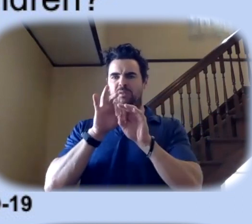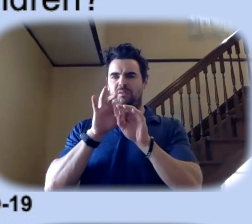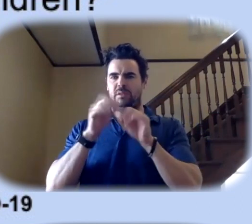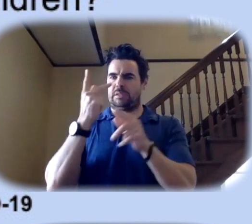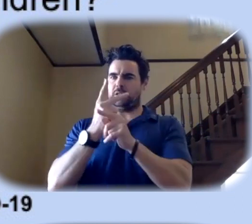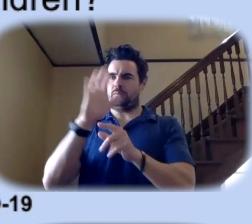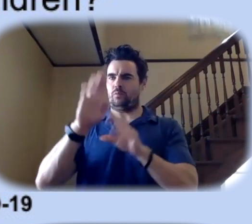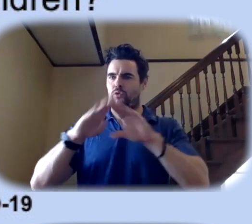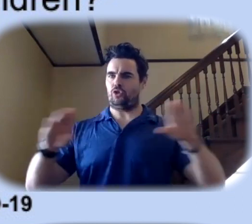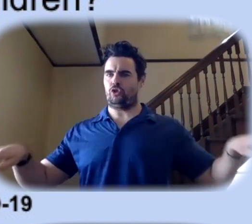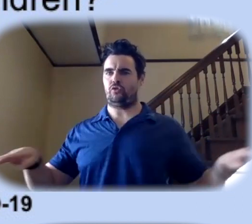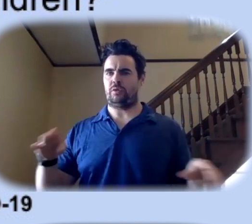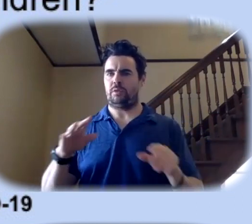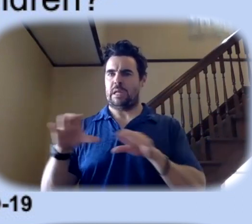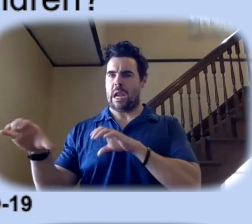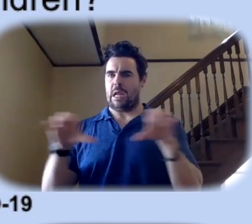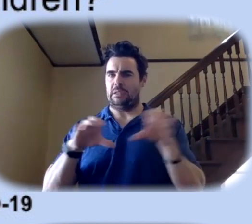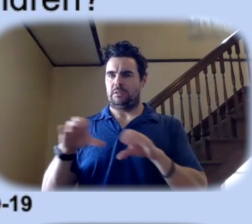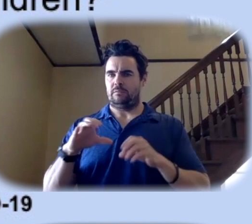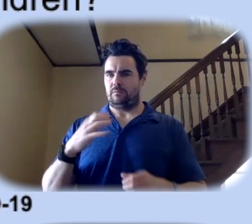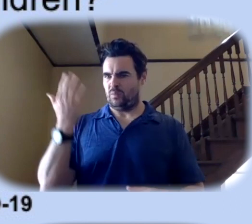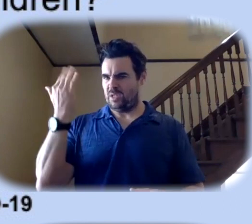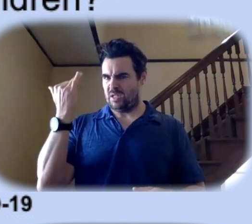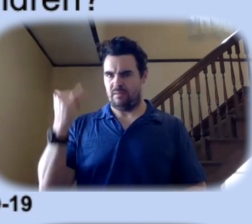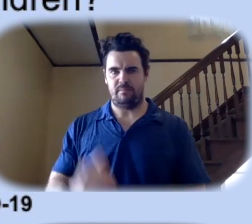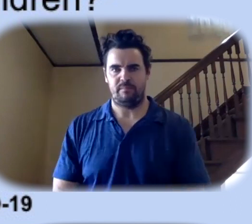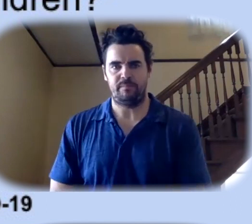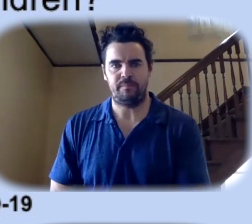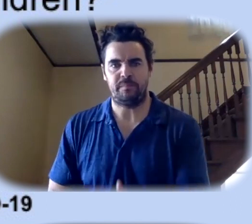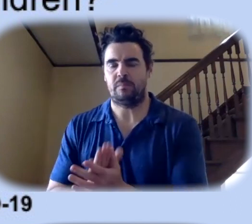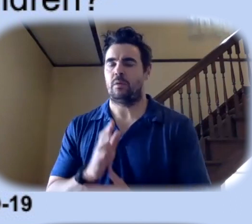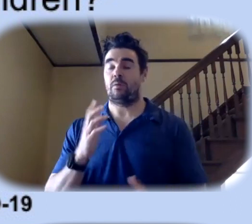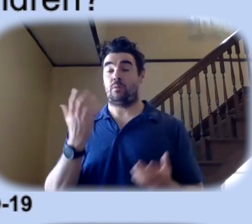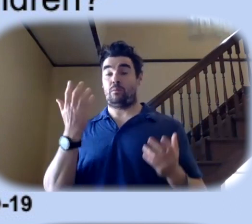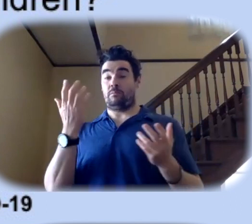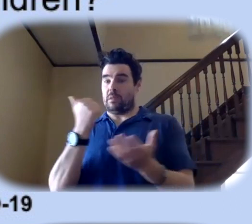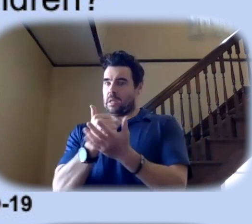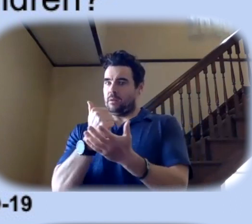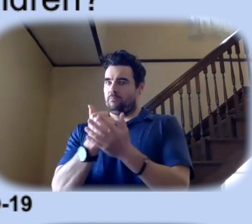why is it important for your child to stay active for several reasons